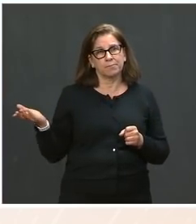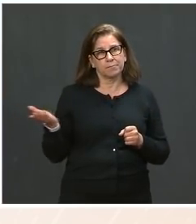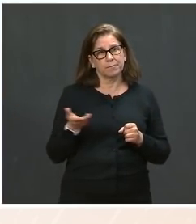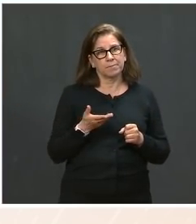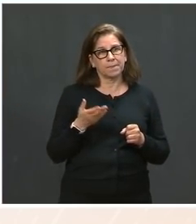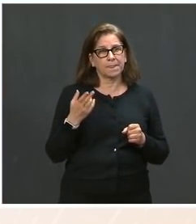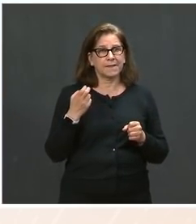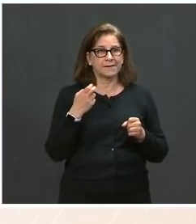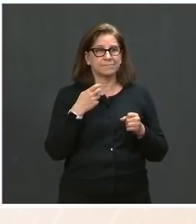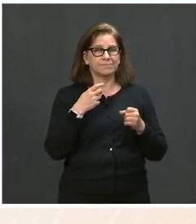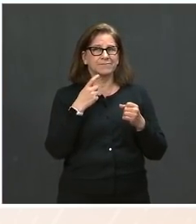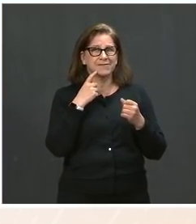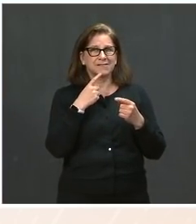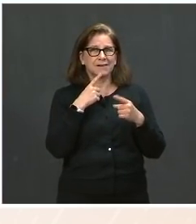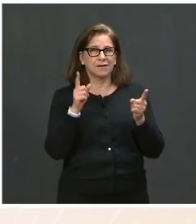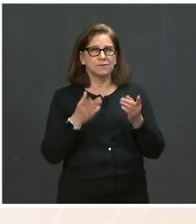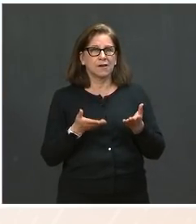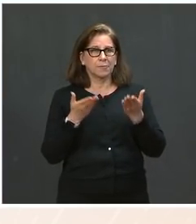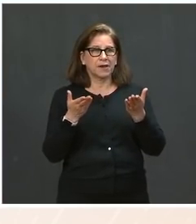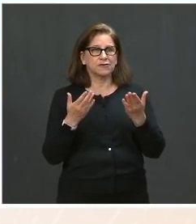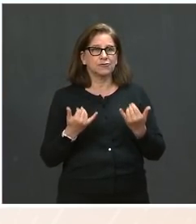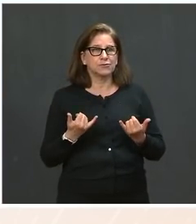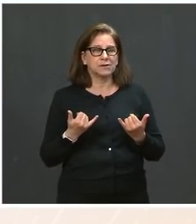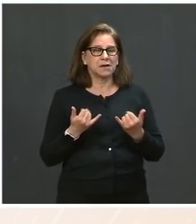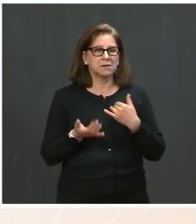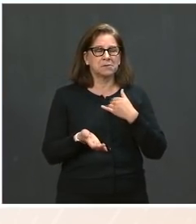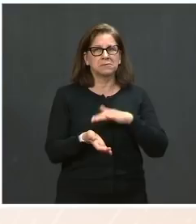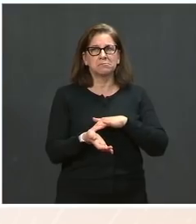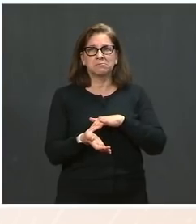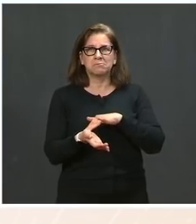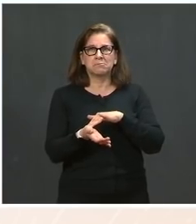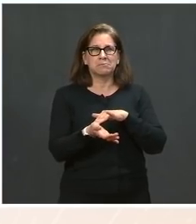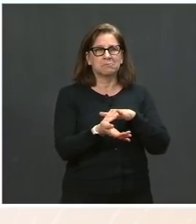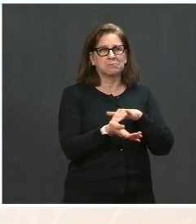so I don't have an assessment of the legislative outlook quite yet. The Press: Okay.